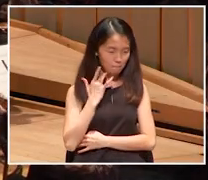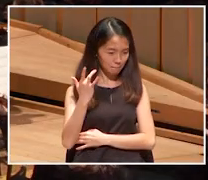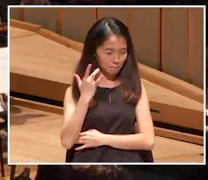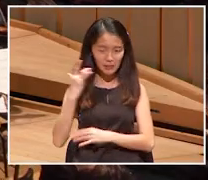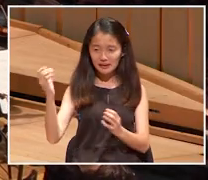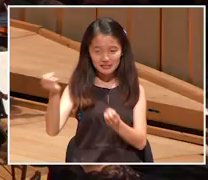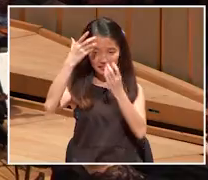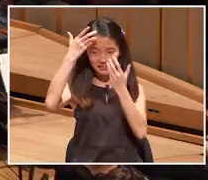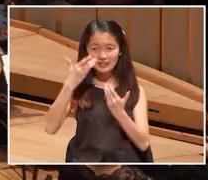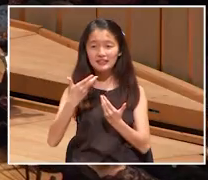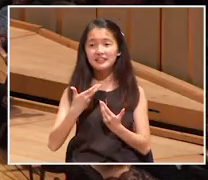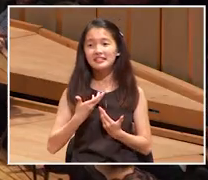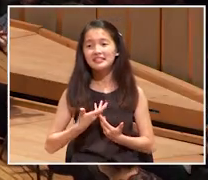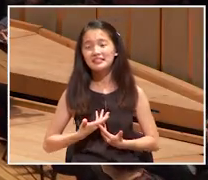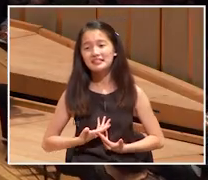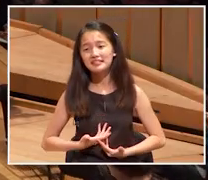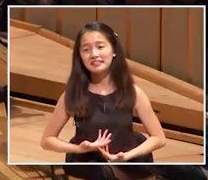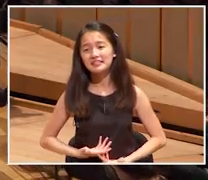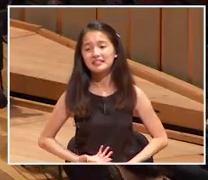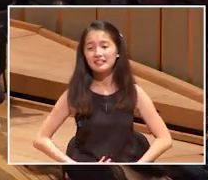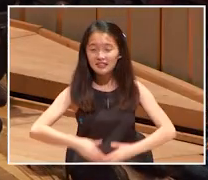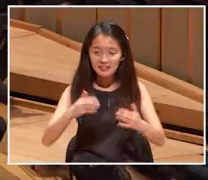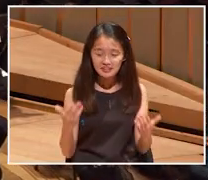As my senses tell me